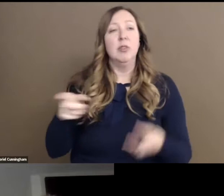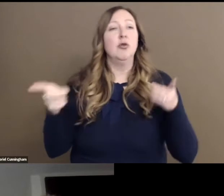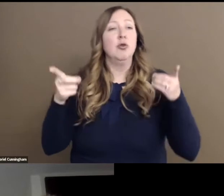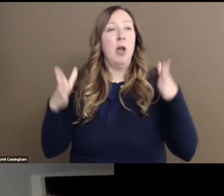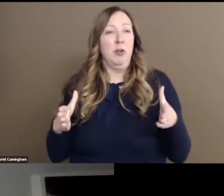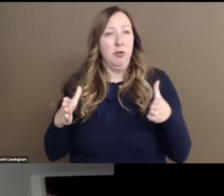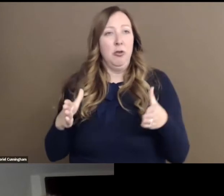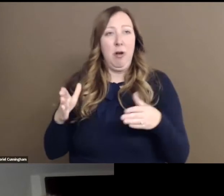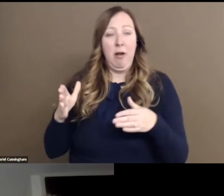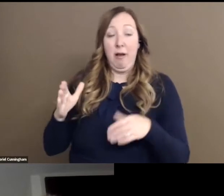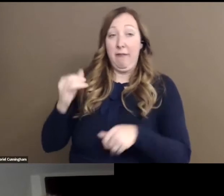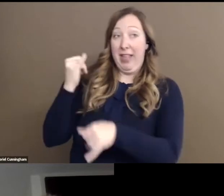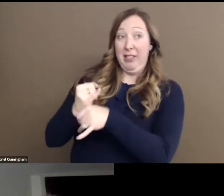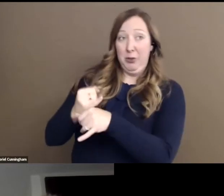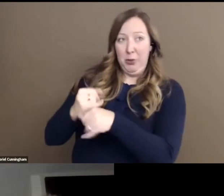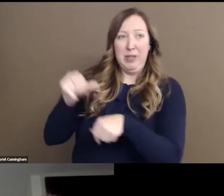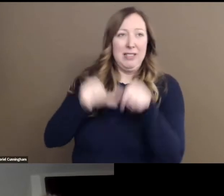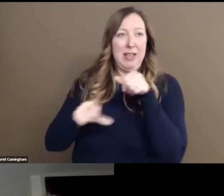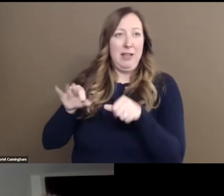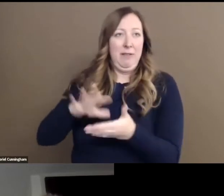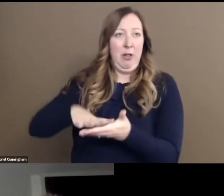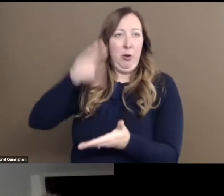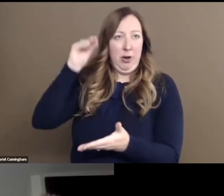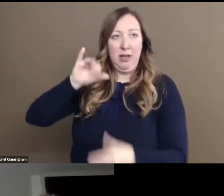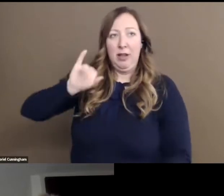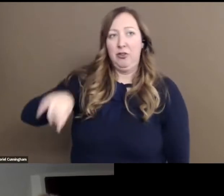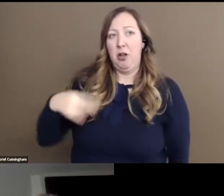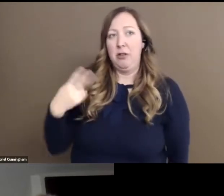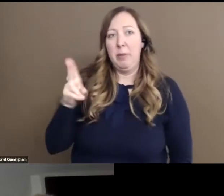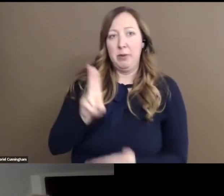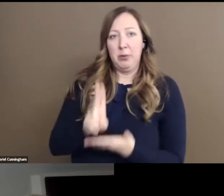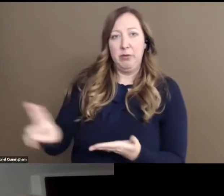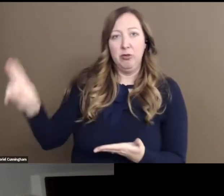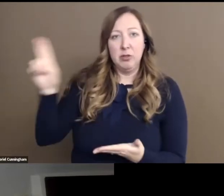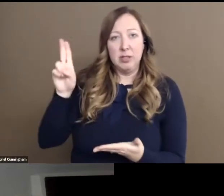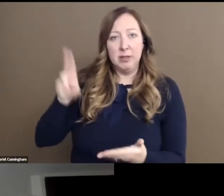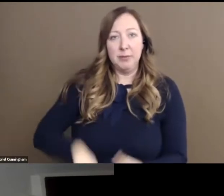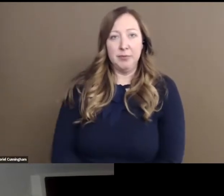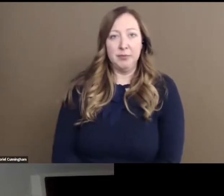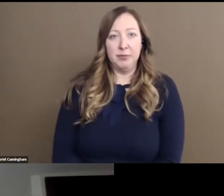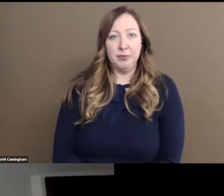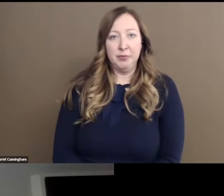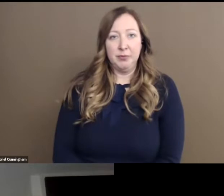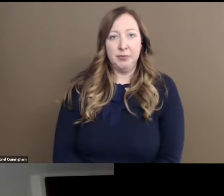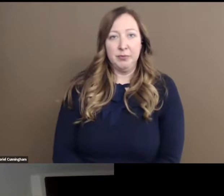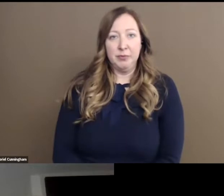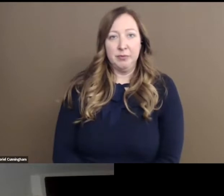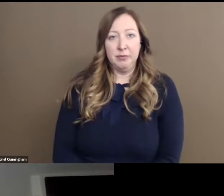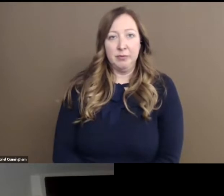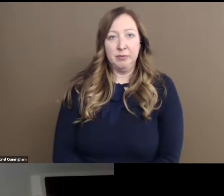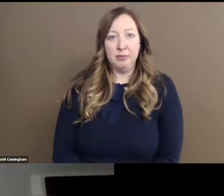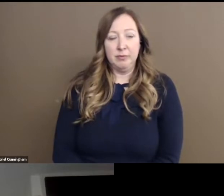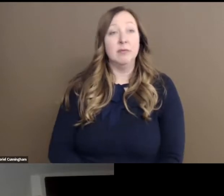learning institute at johns hopkins university